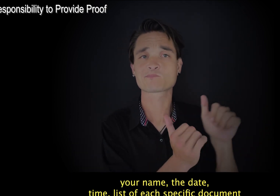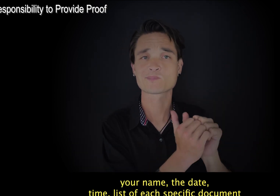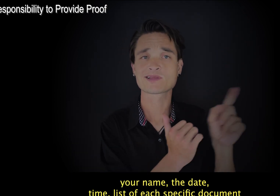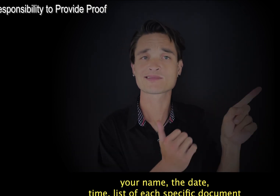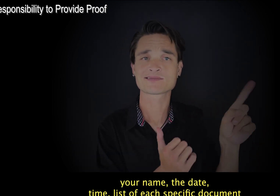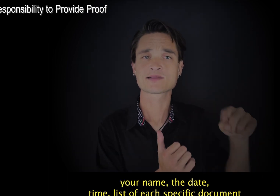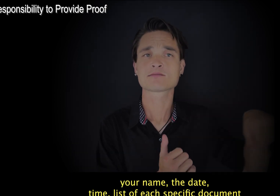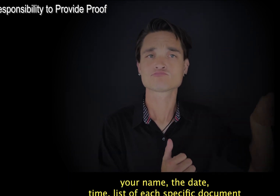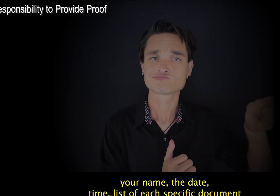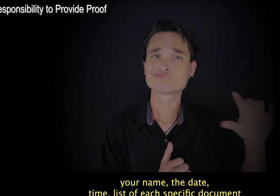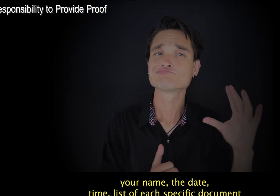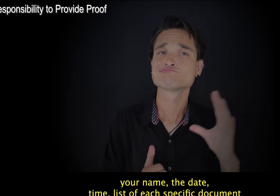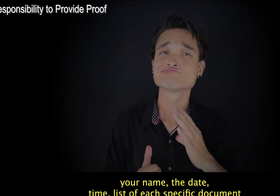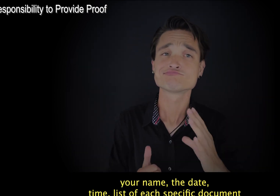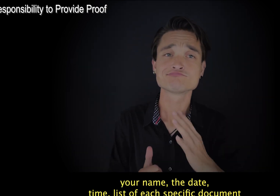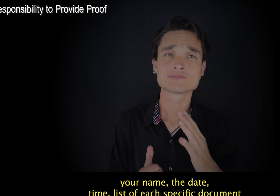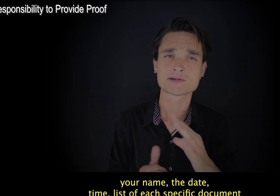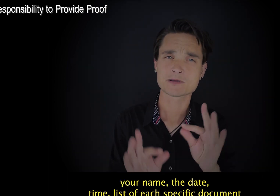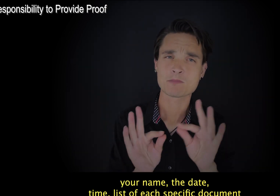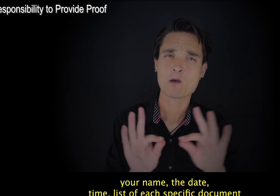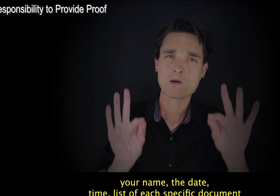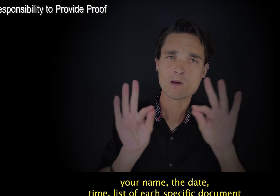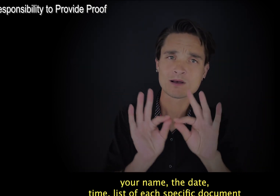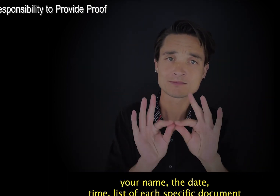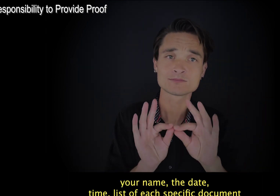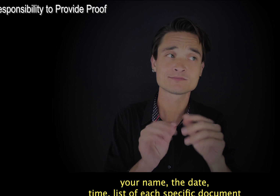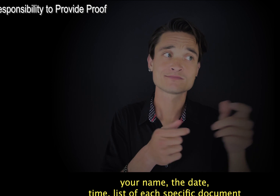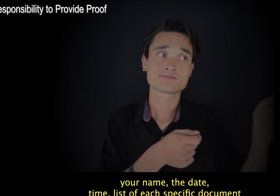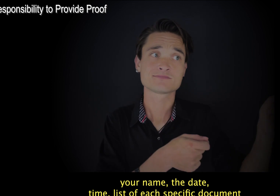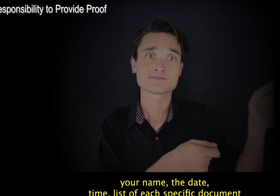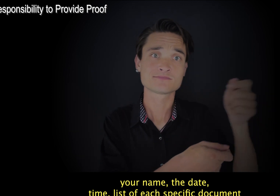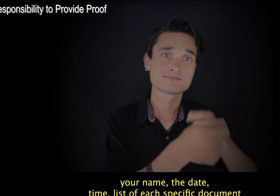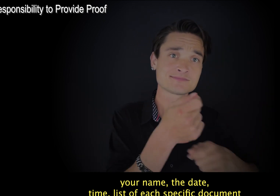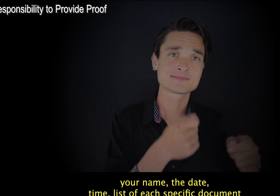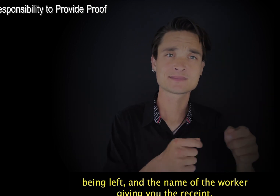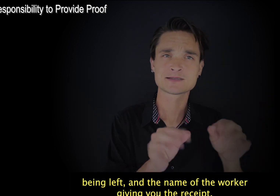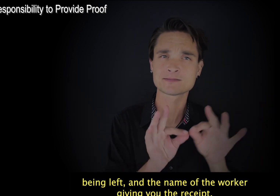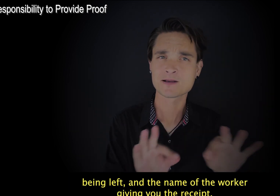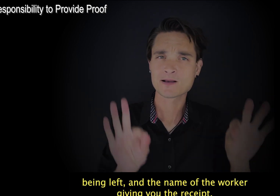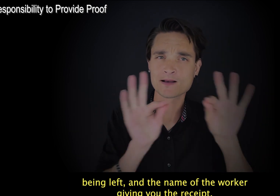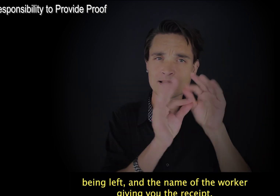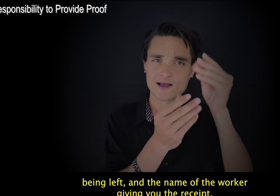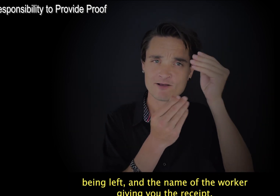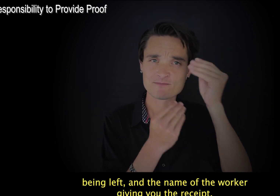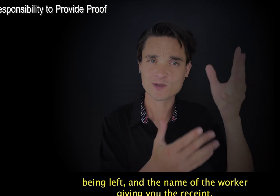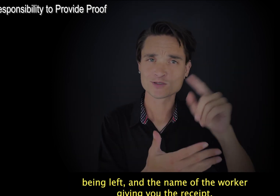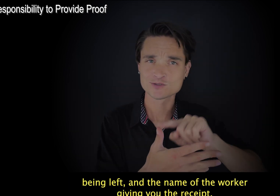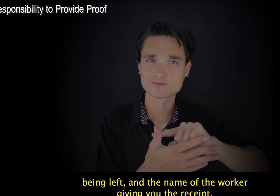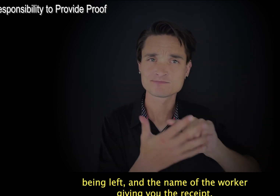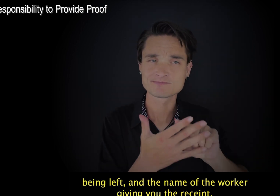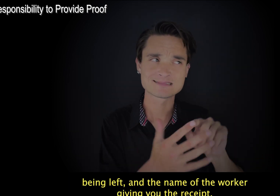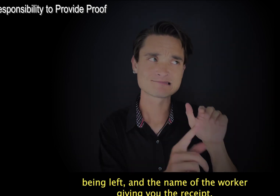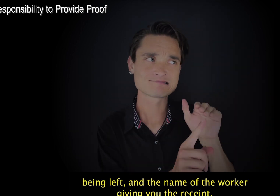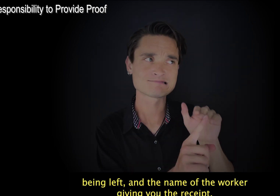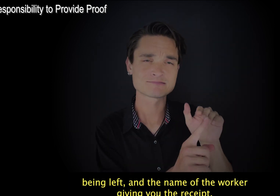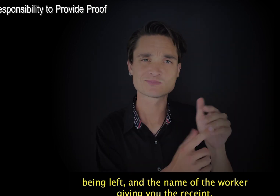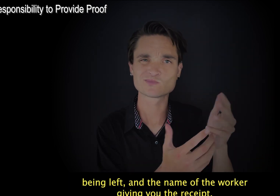your name, the date, time, list of each specific document being left, and the name of the worker giving you the receipt.